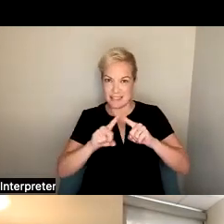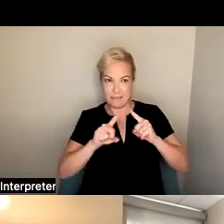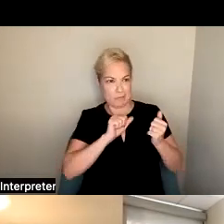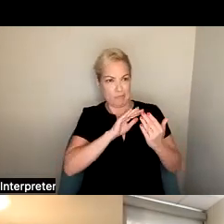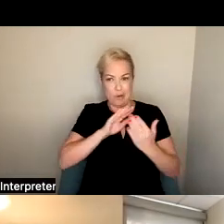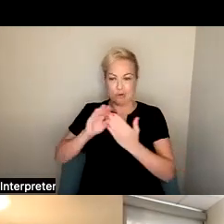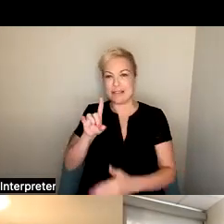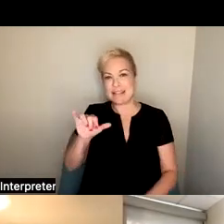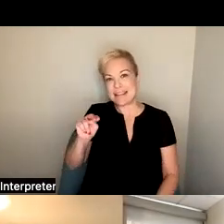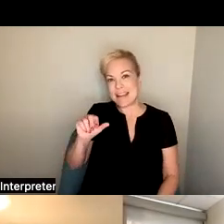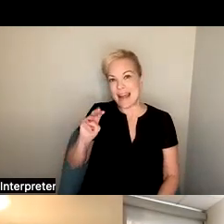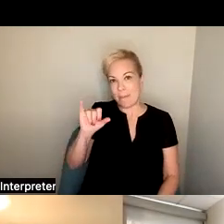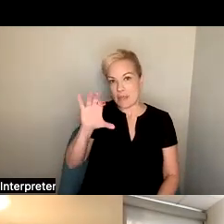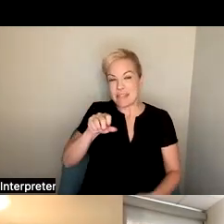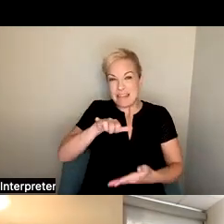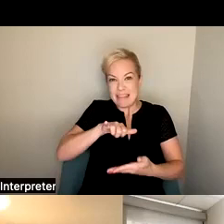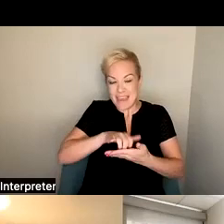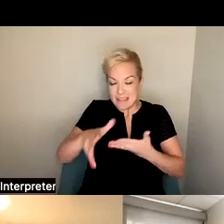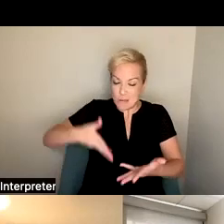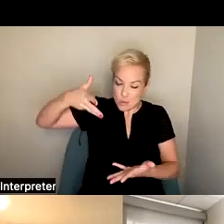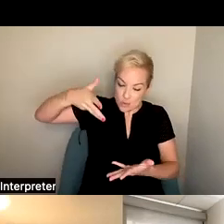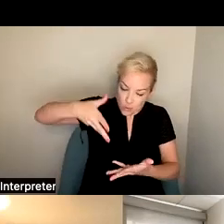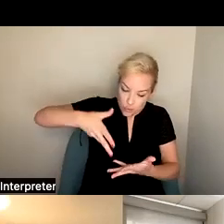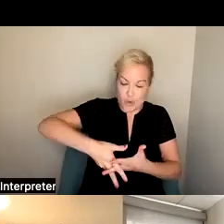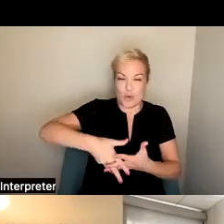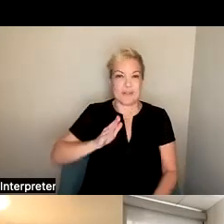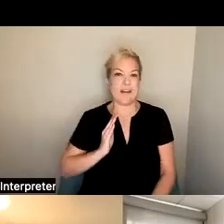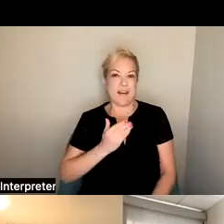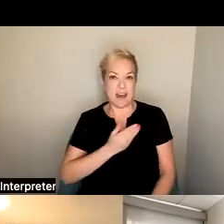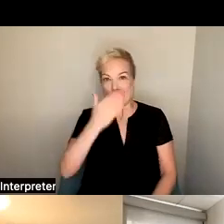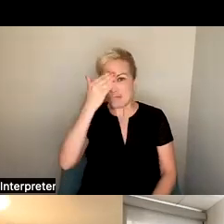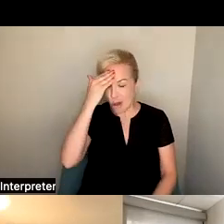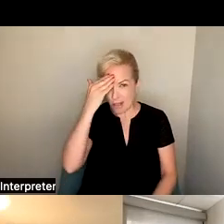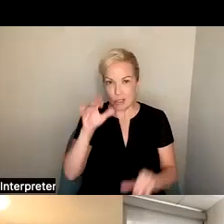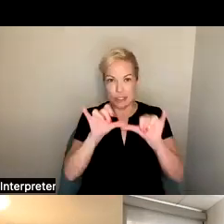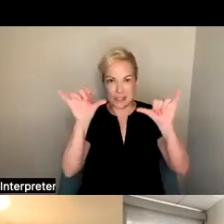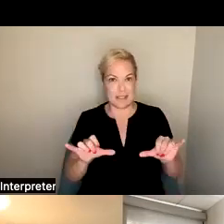our knowledge systems, in other words what I would call an epistemology framework as well as